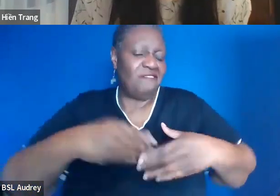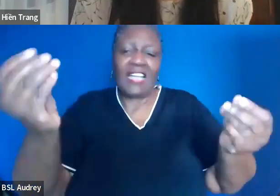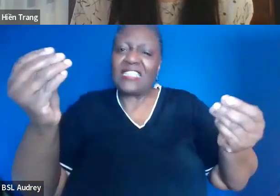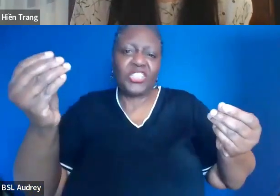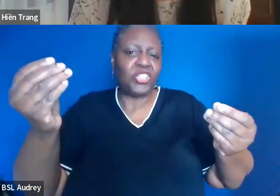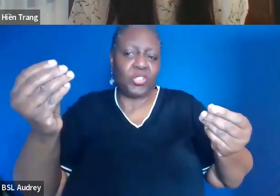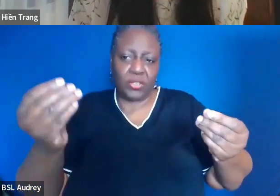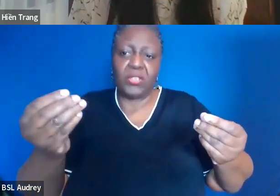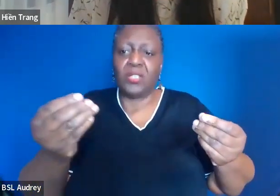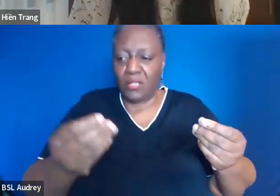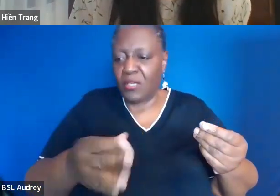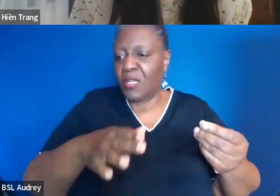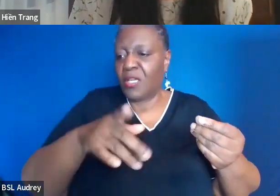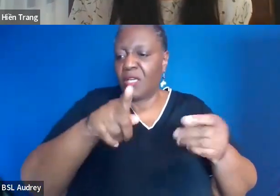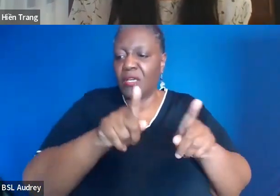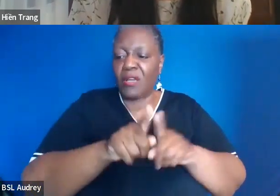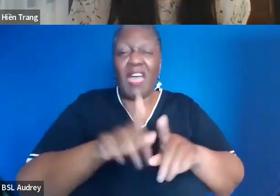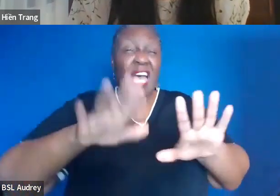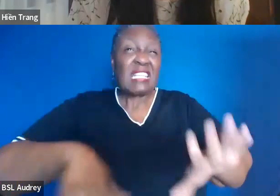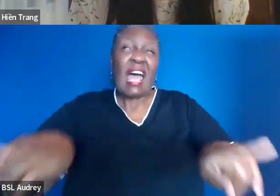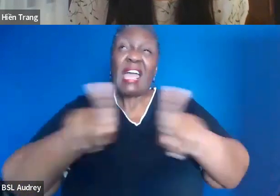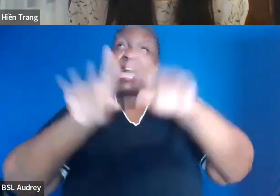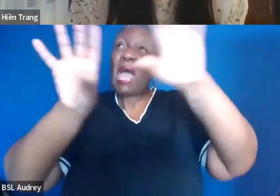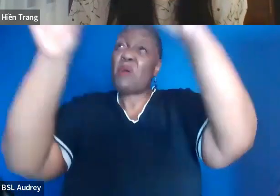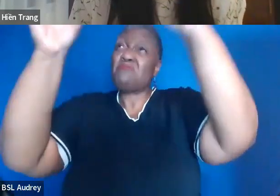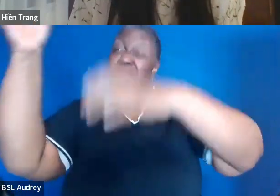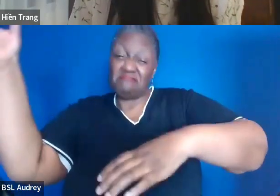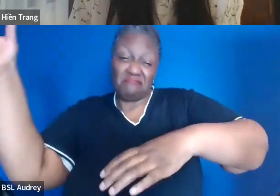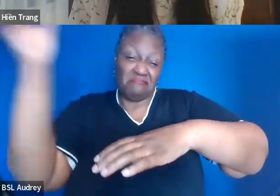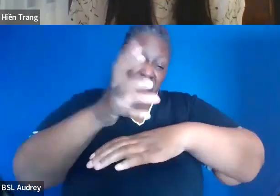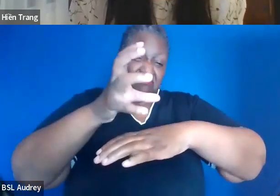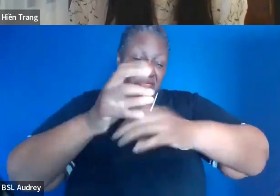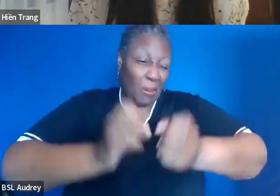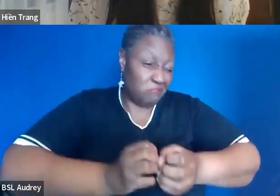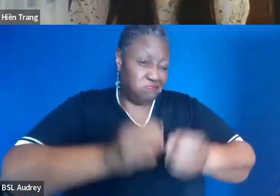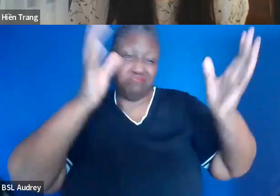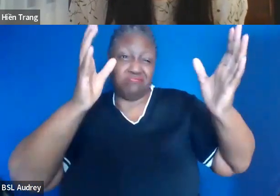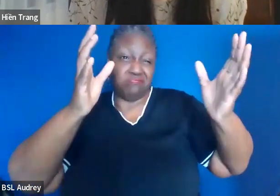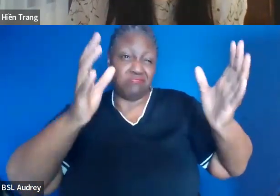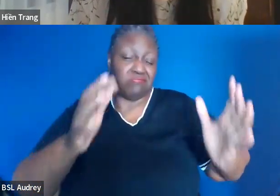as though an asteroid had committed suicide by jumping to the ground from